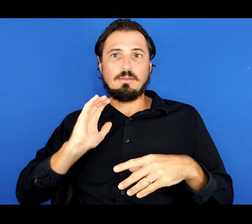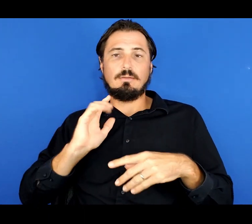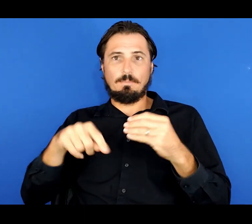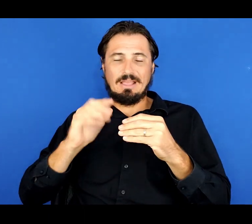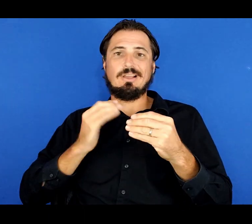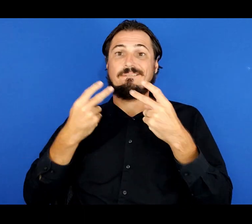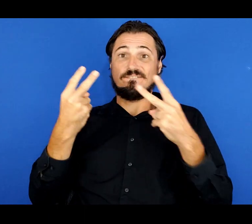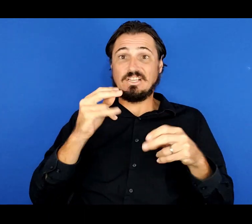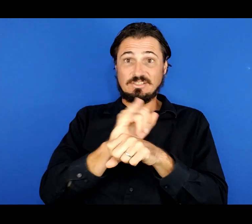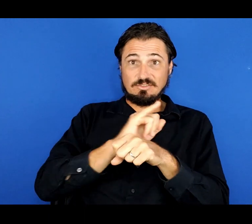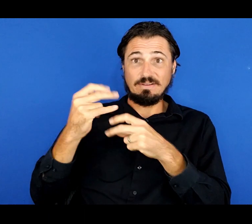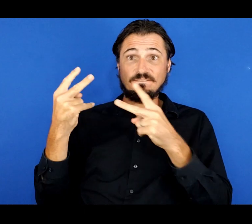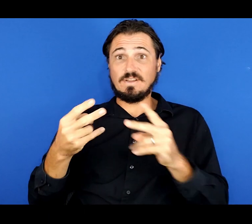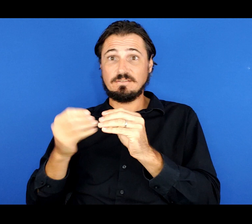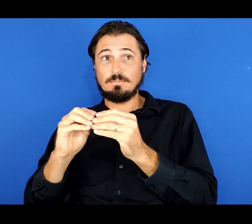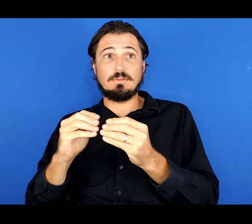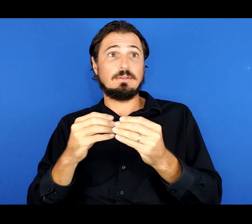numbers. Mahalo, Mayor